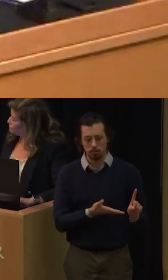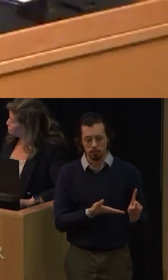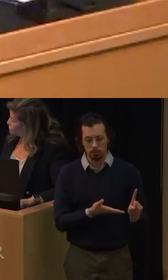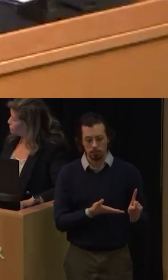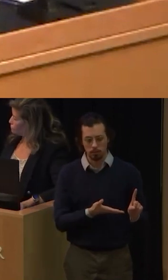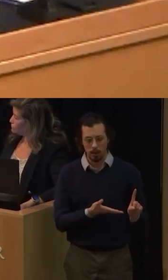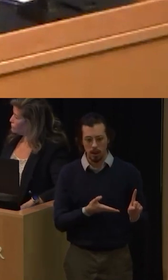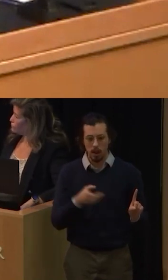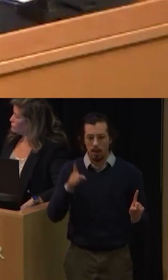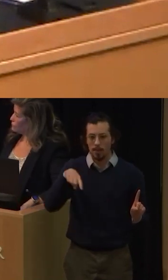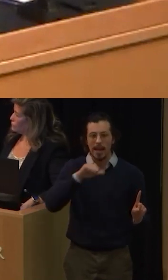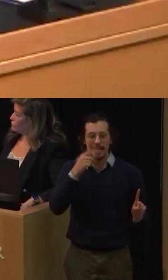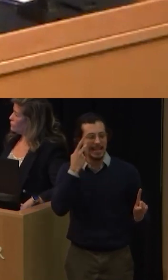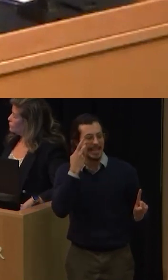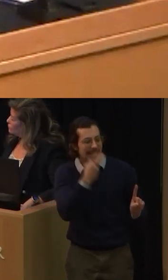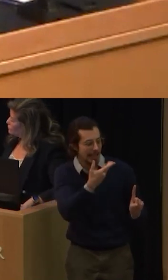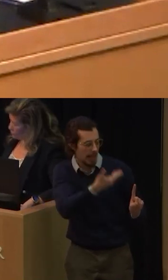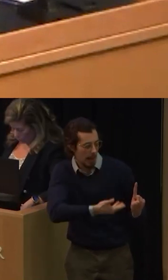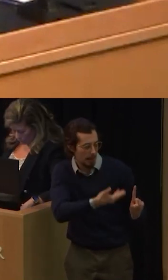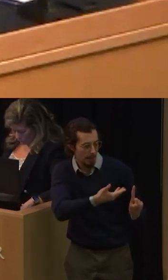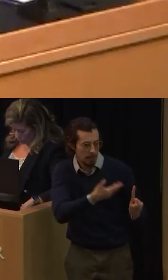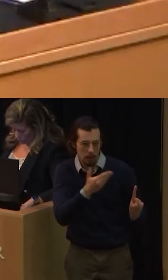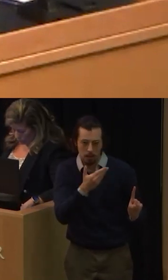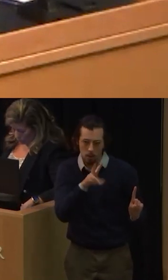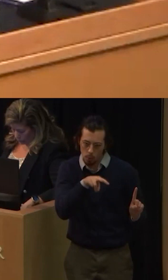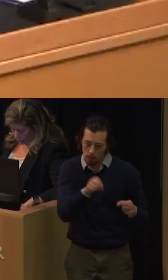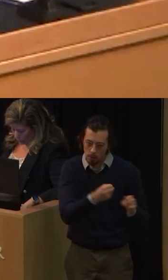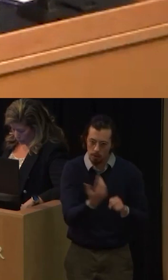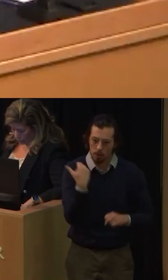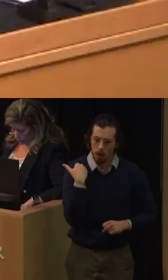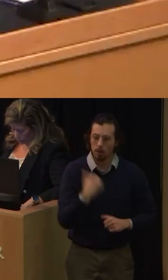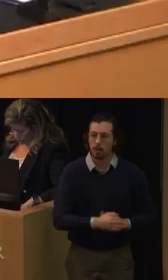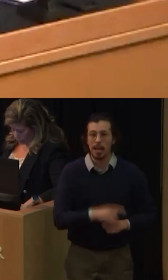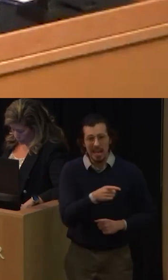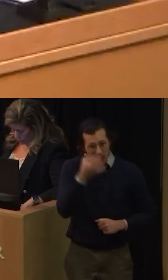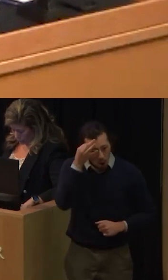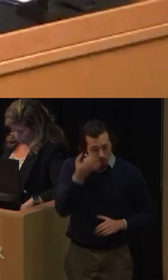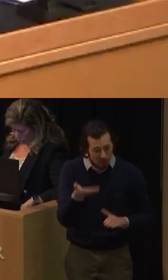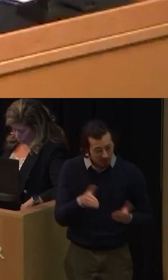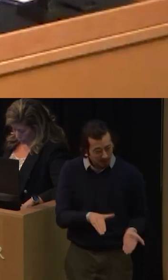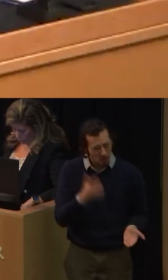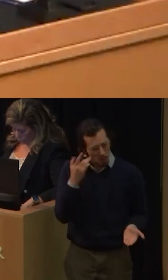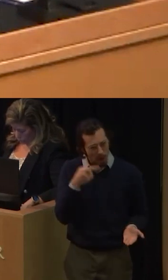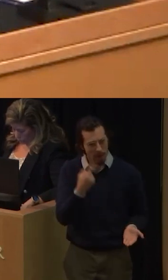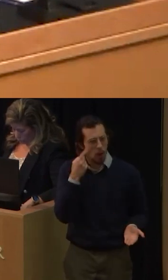they did not see him 22 years ago, and he almost died because they thought he had HIV.